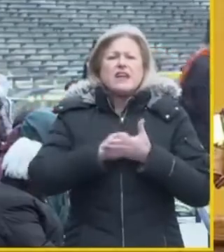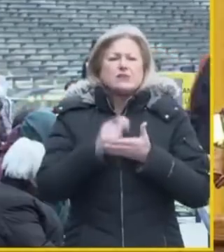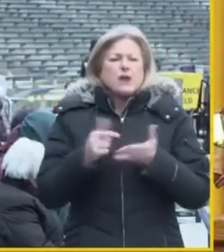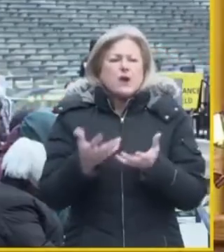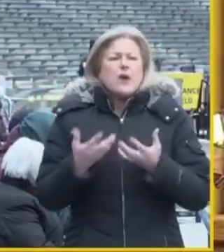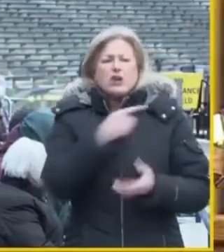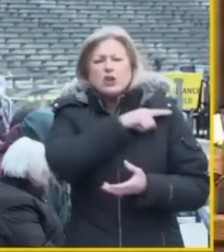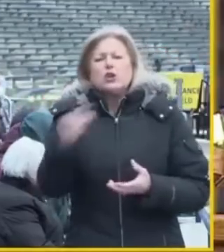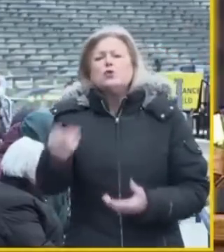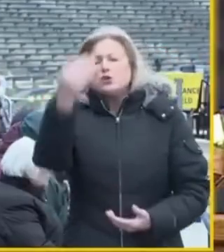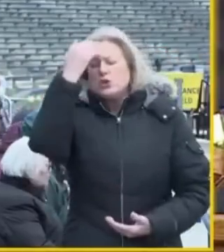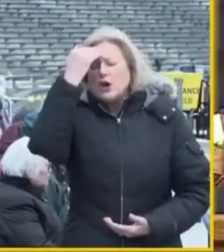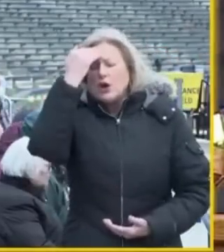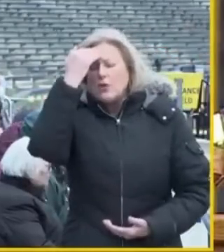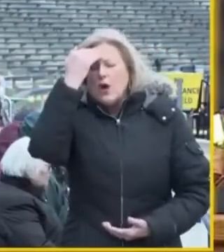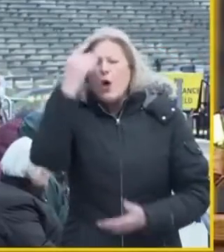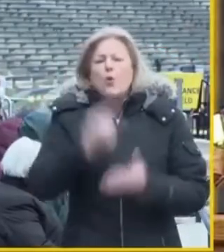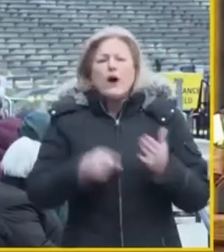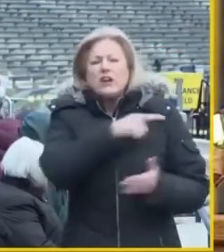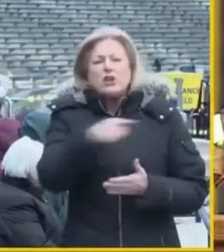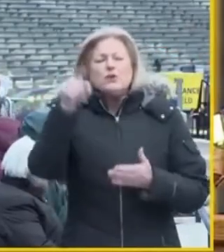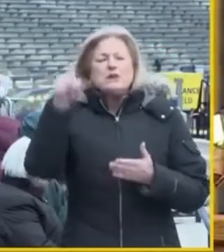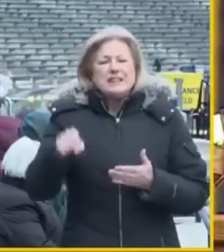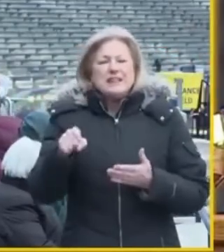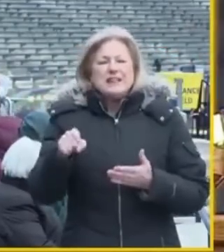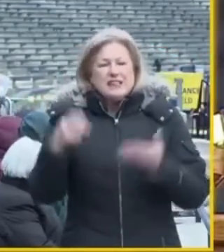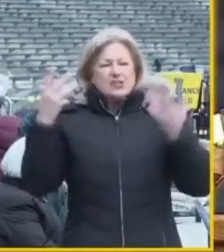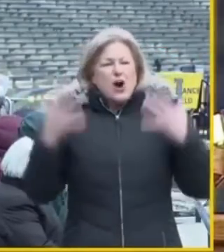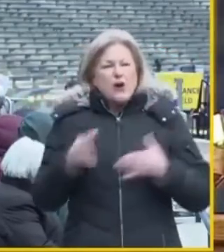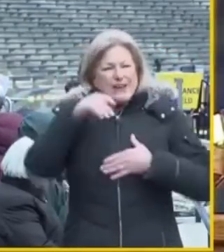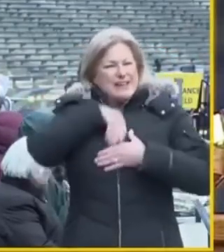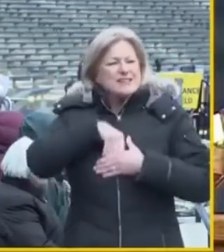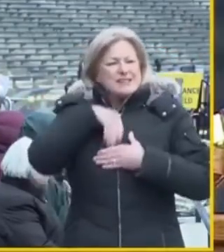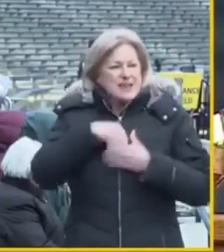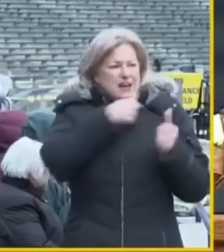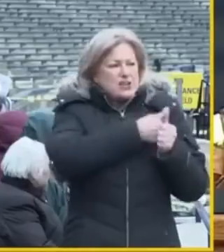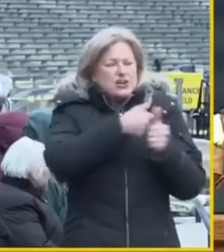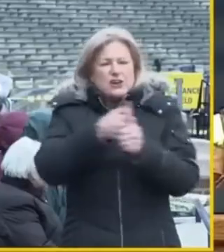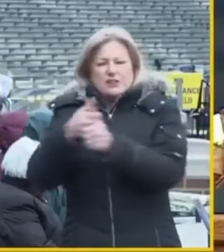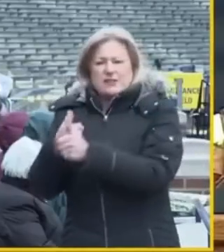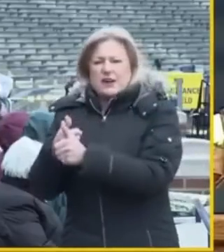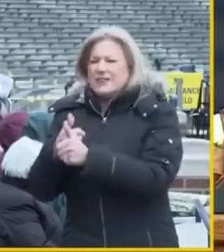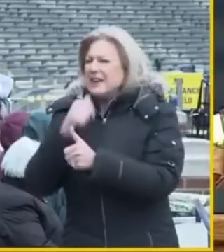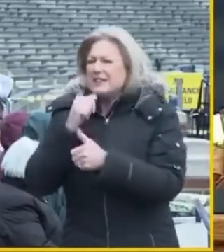What you need, graduates, is already within you. It is not outside of you.